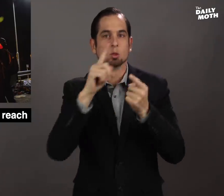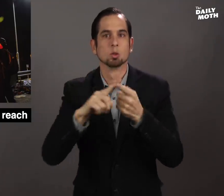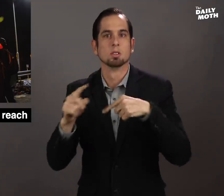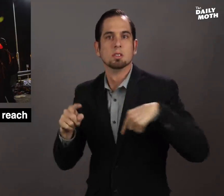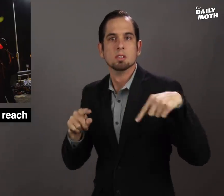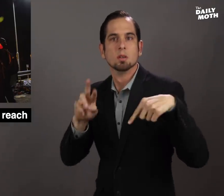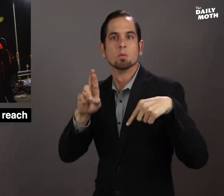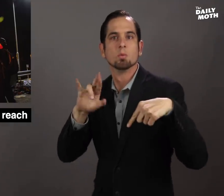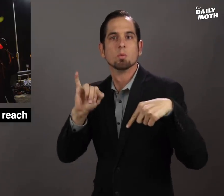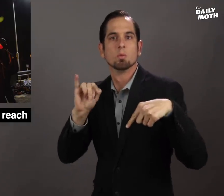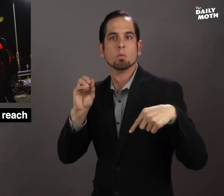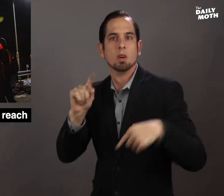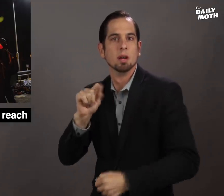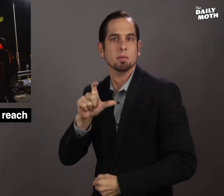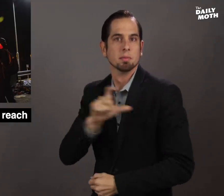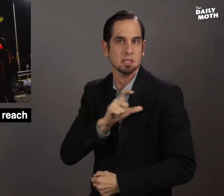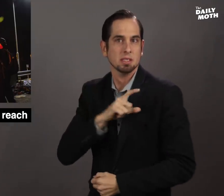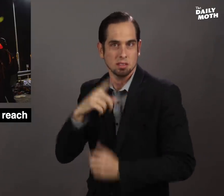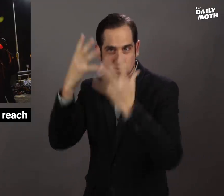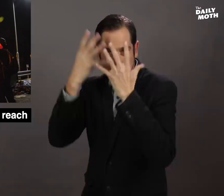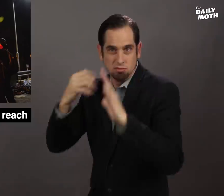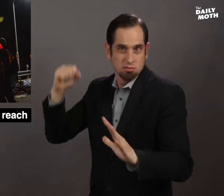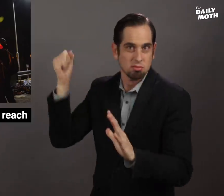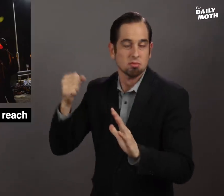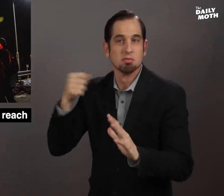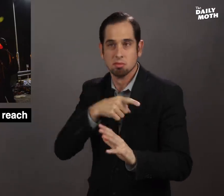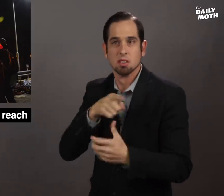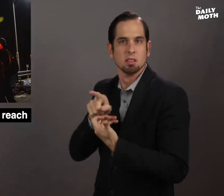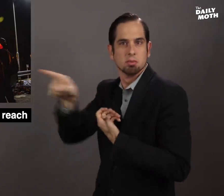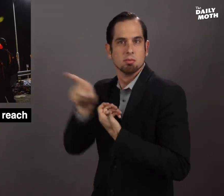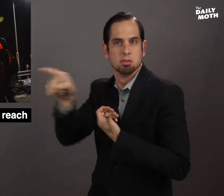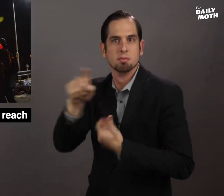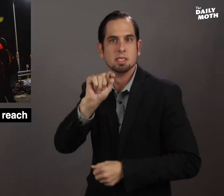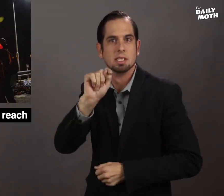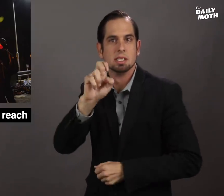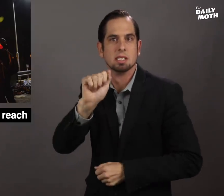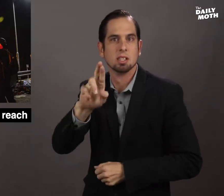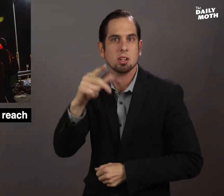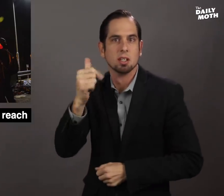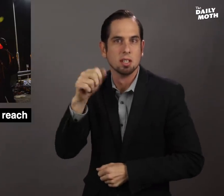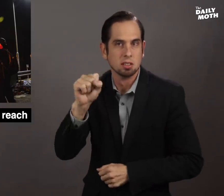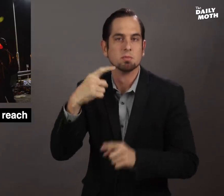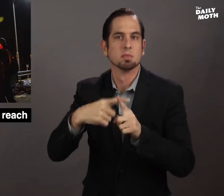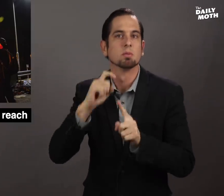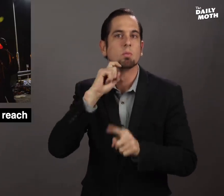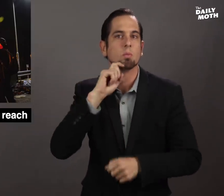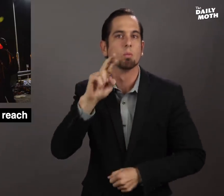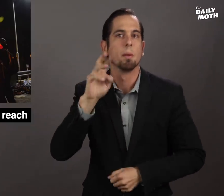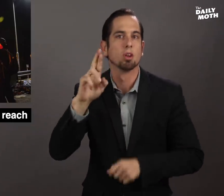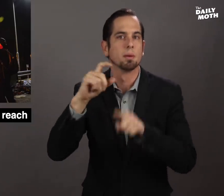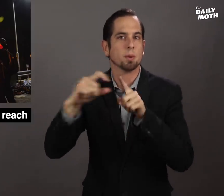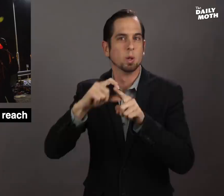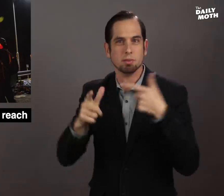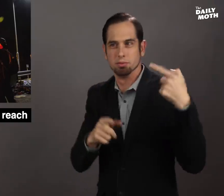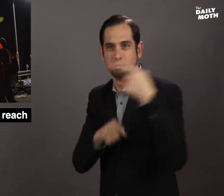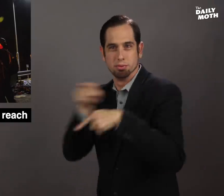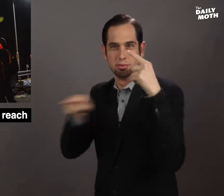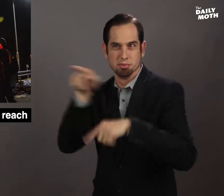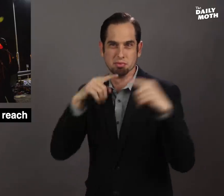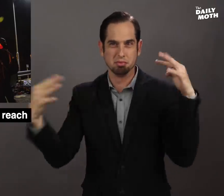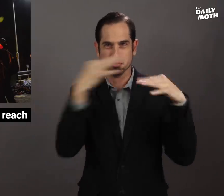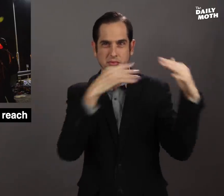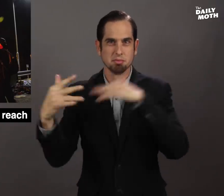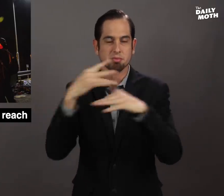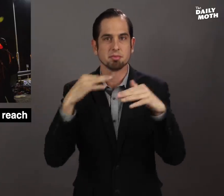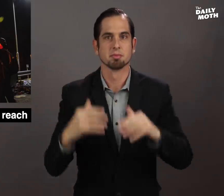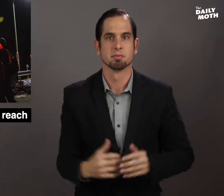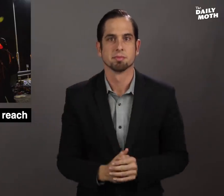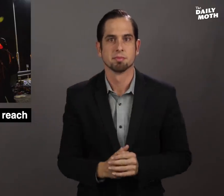riot police who responded with tear gas and rubber bullets.